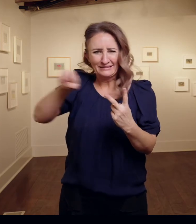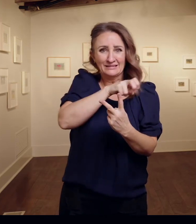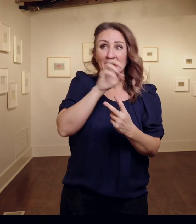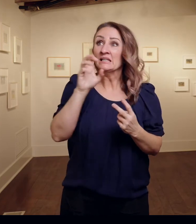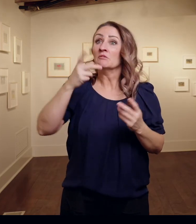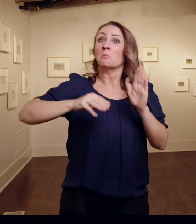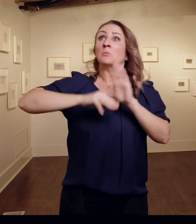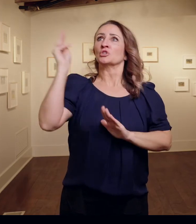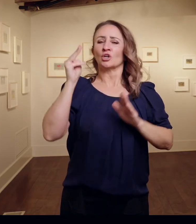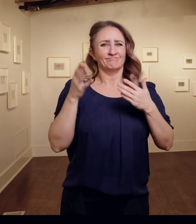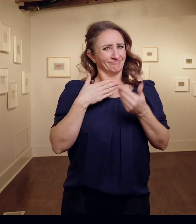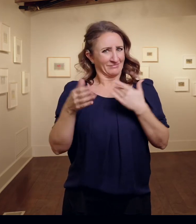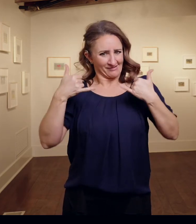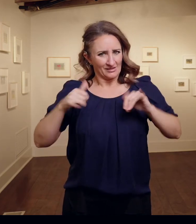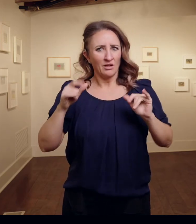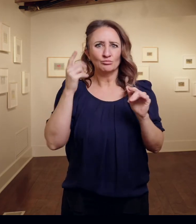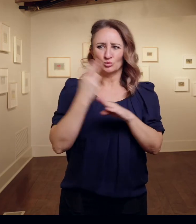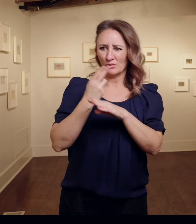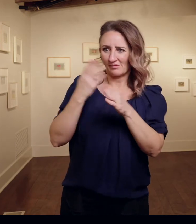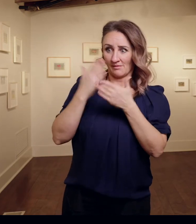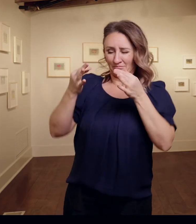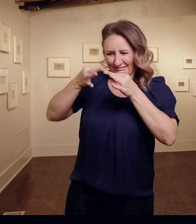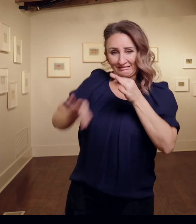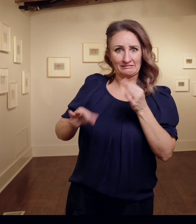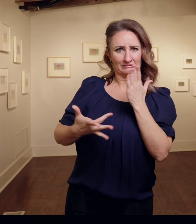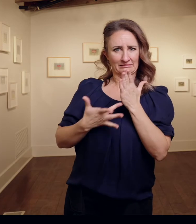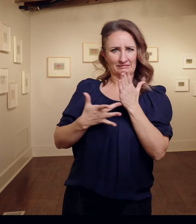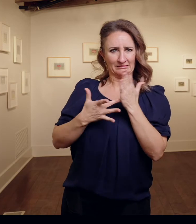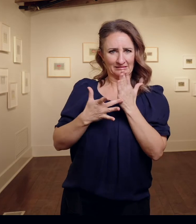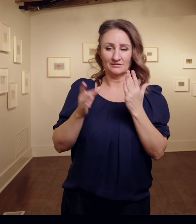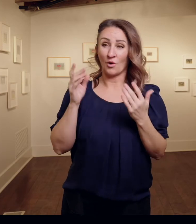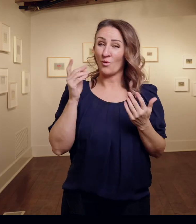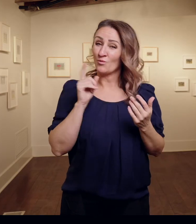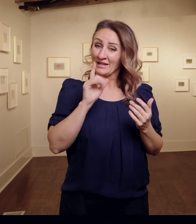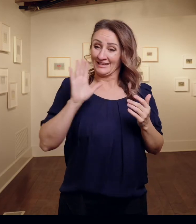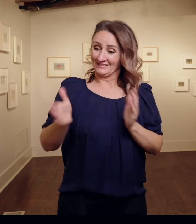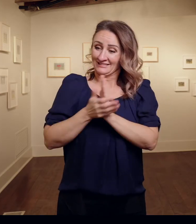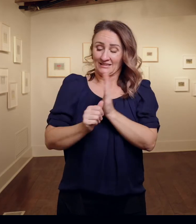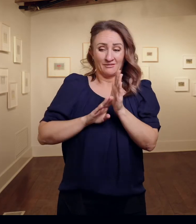from the material he used to the concepts he explored.